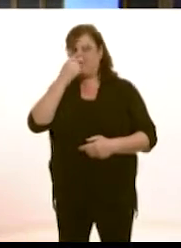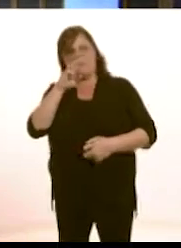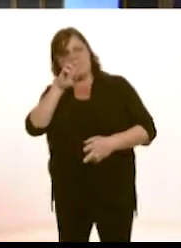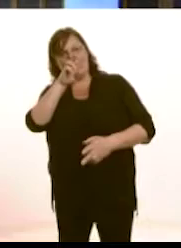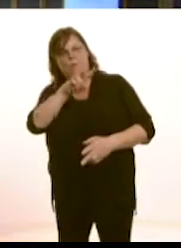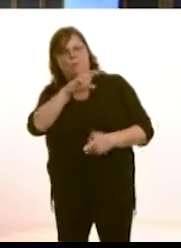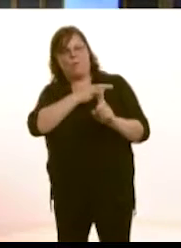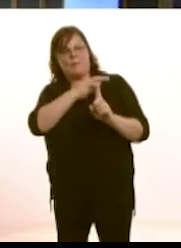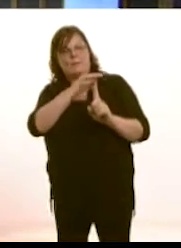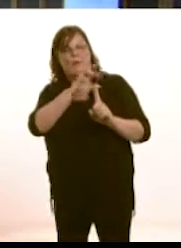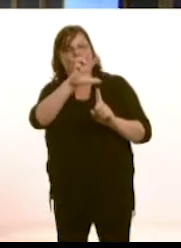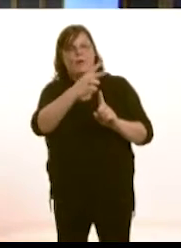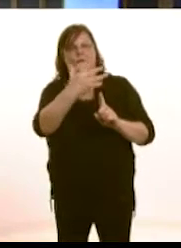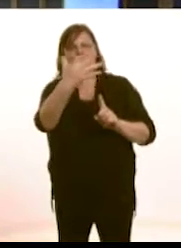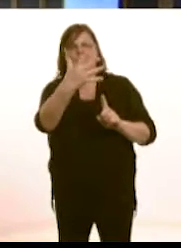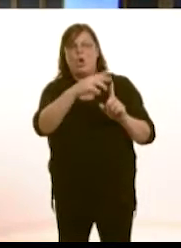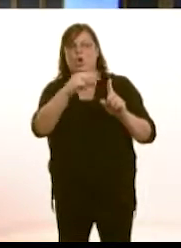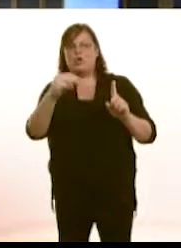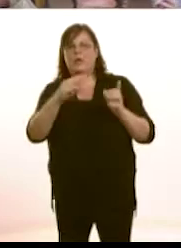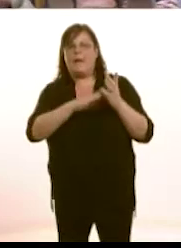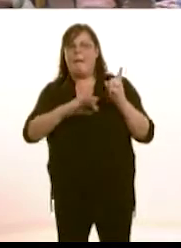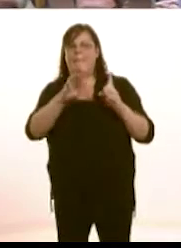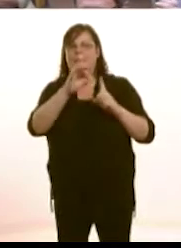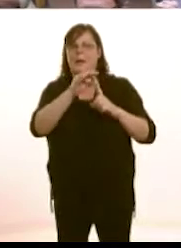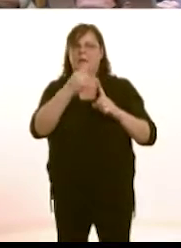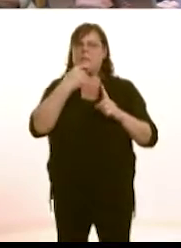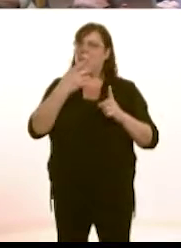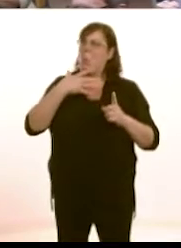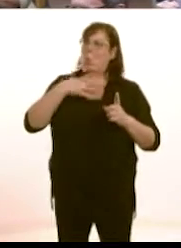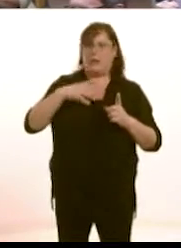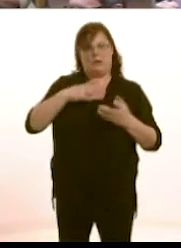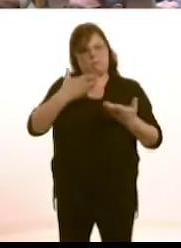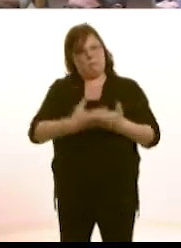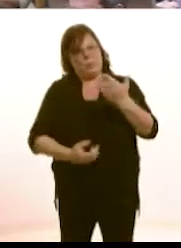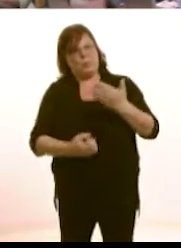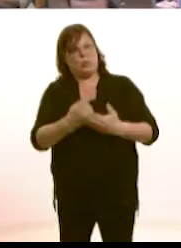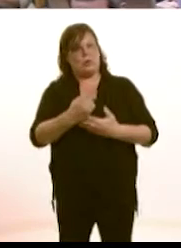made by 35 Conservative MPs saying we should seize this opportunity to look anew, post